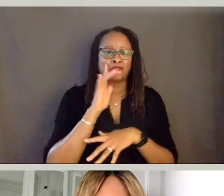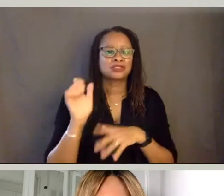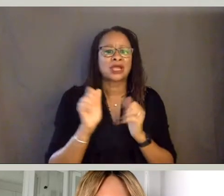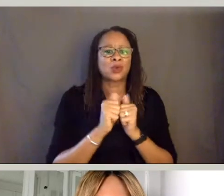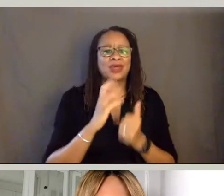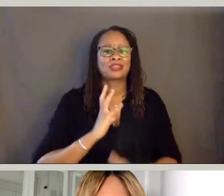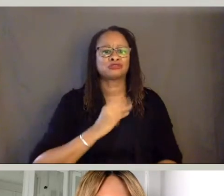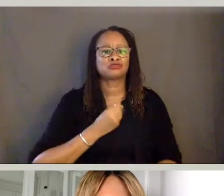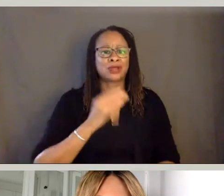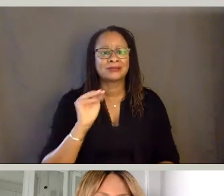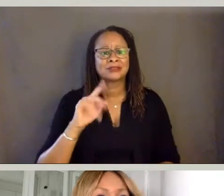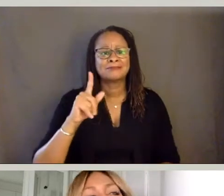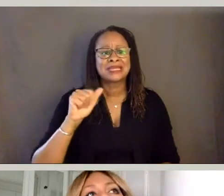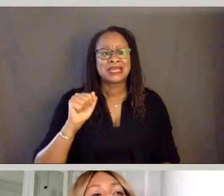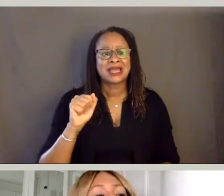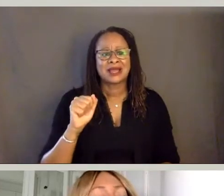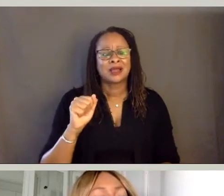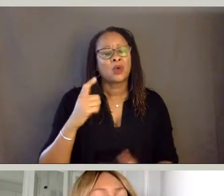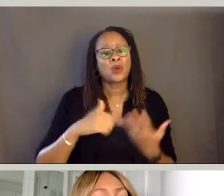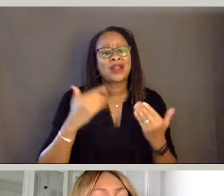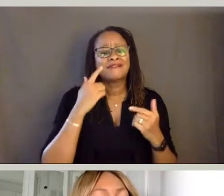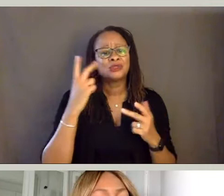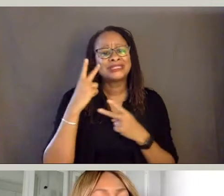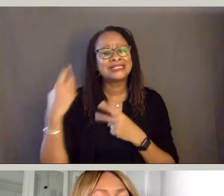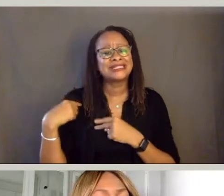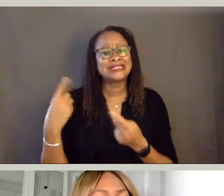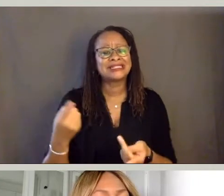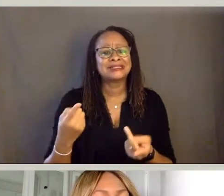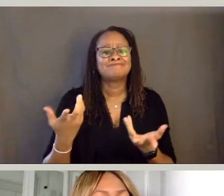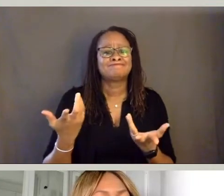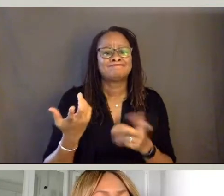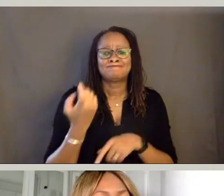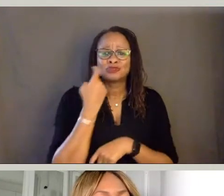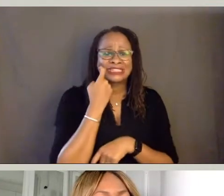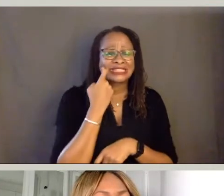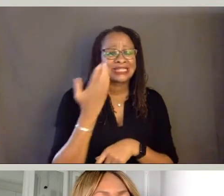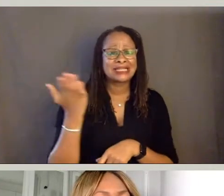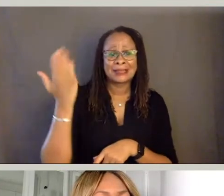and what have you seen maybe recently or in the past,